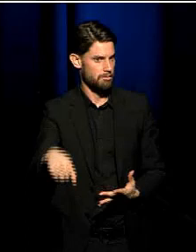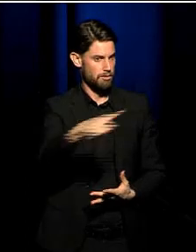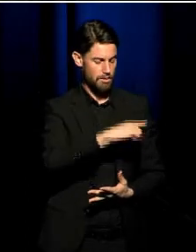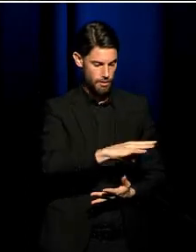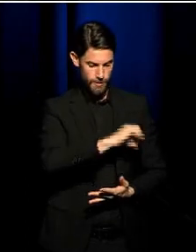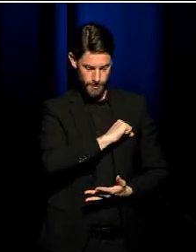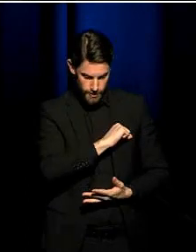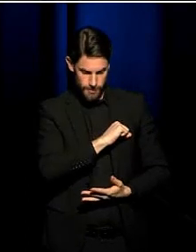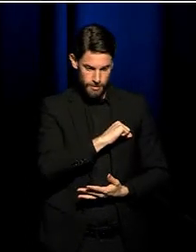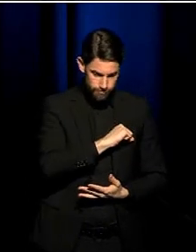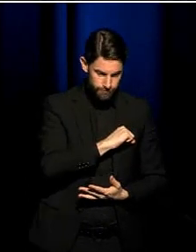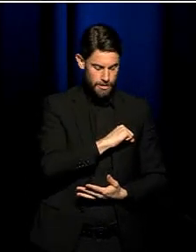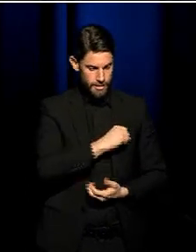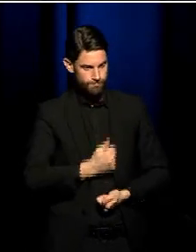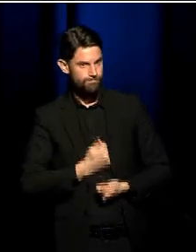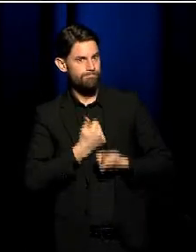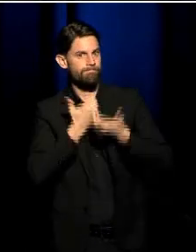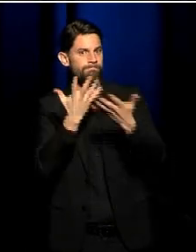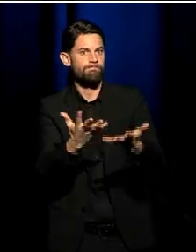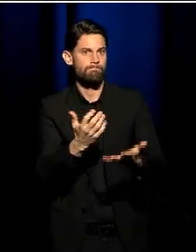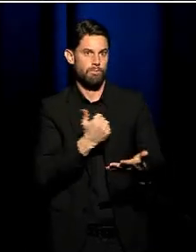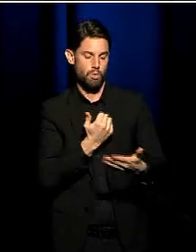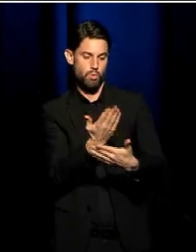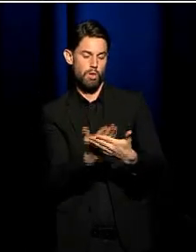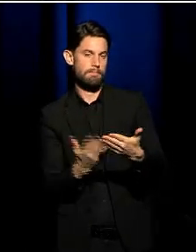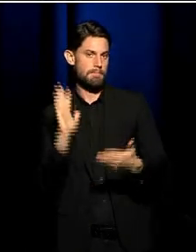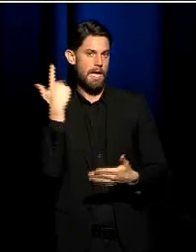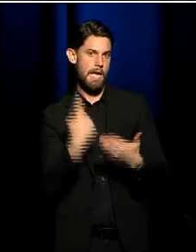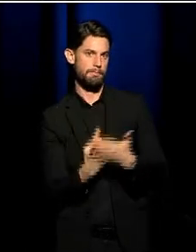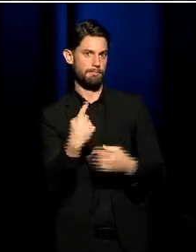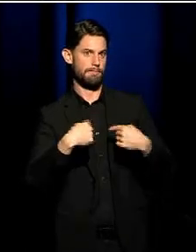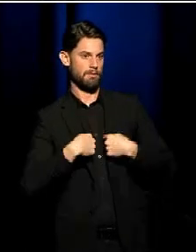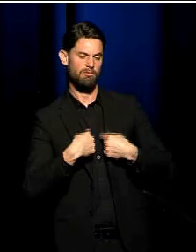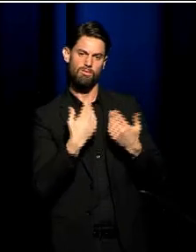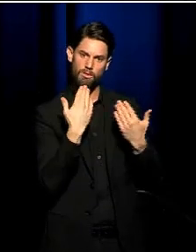violence abuse and exploitation. To assist people in making a submission a